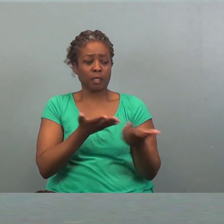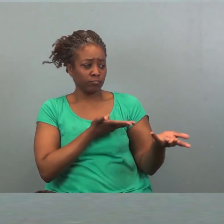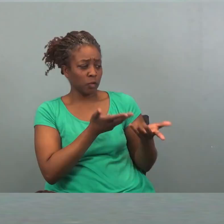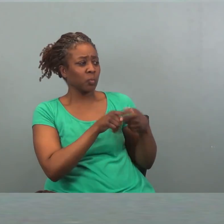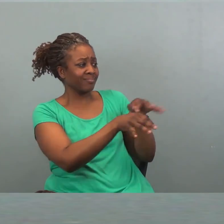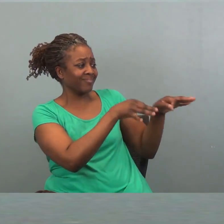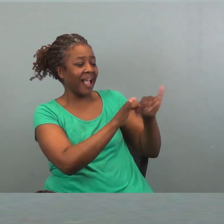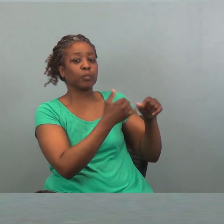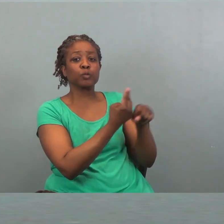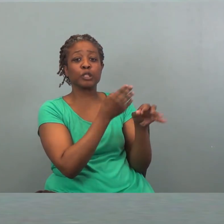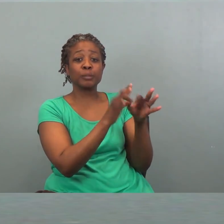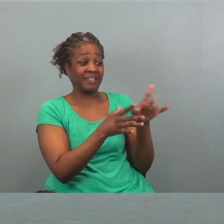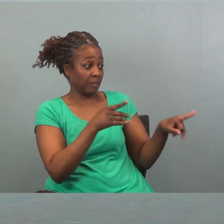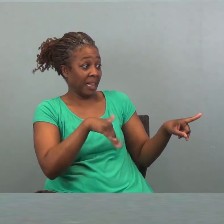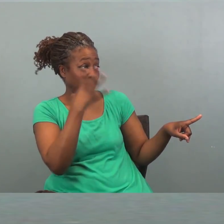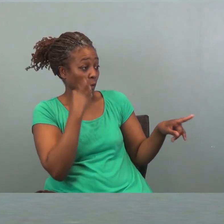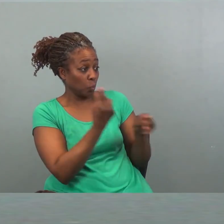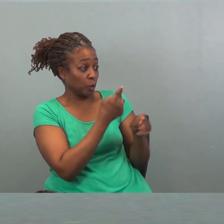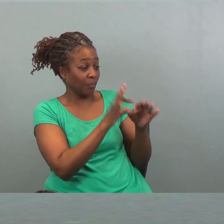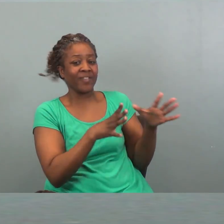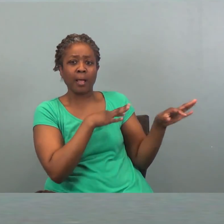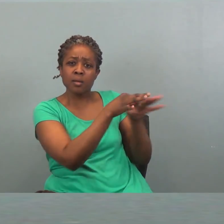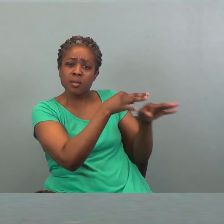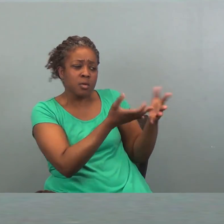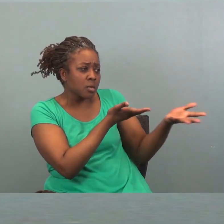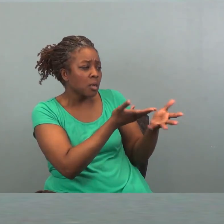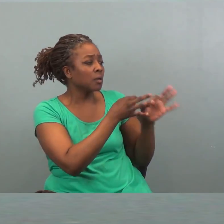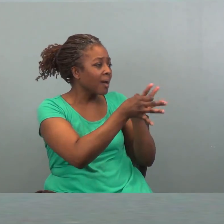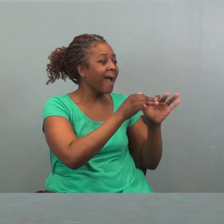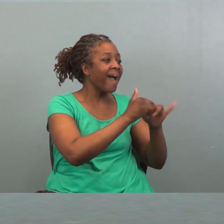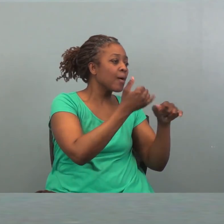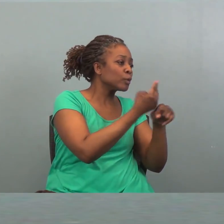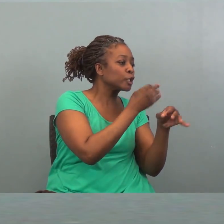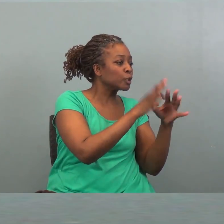Other topics to go over with the provider is how to work with an interpreter, if this is their first time.